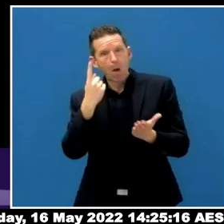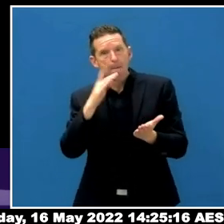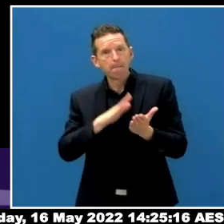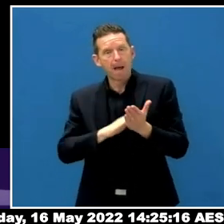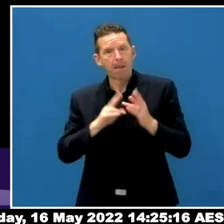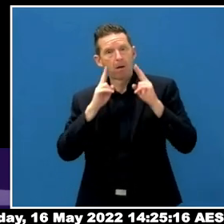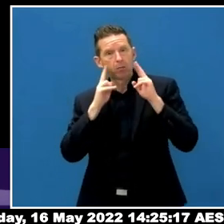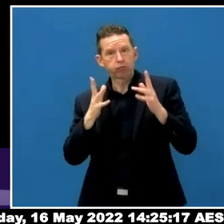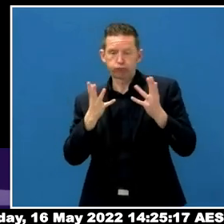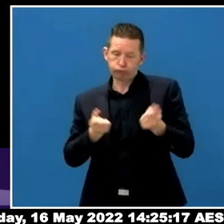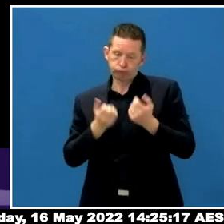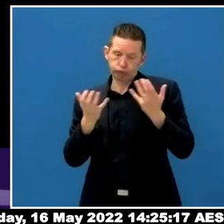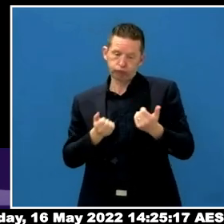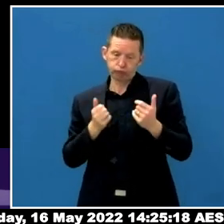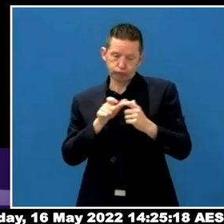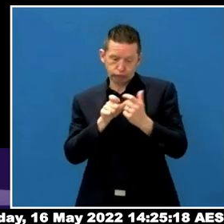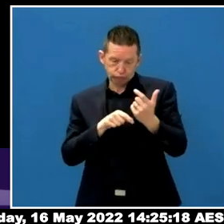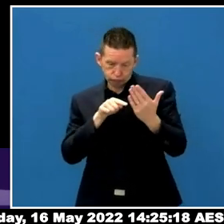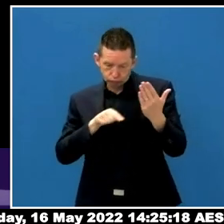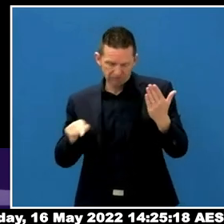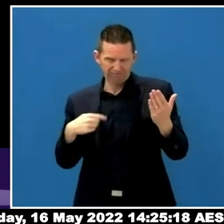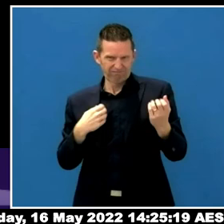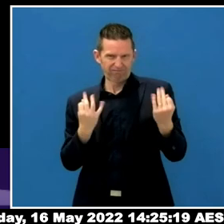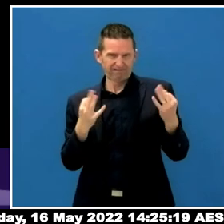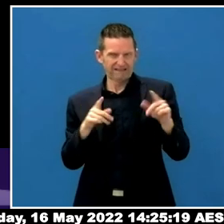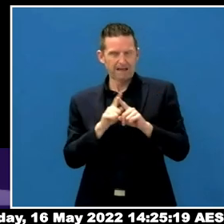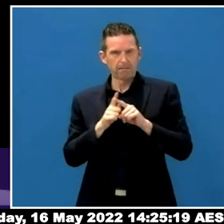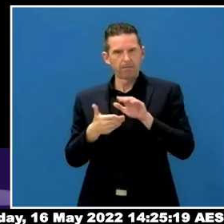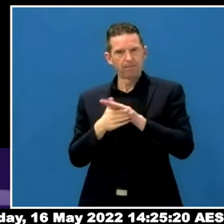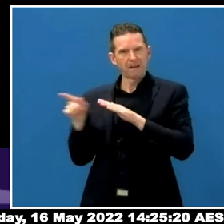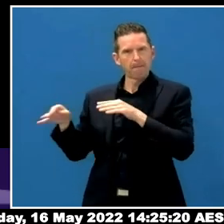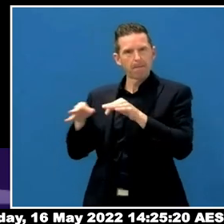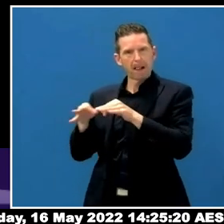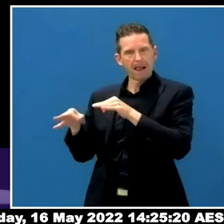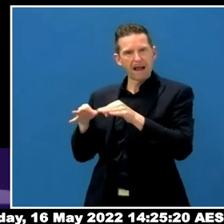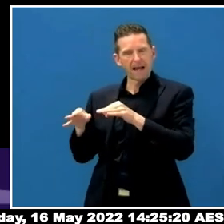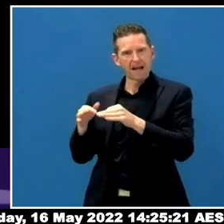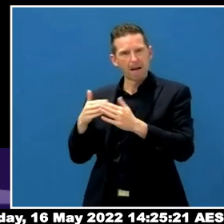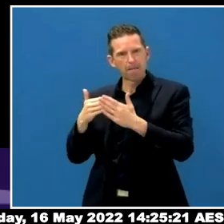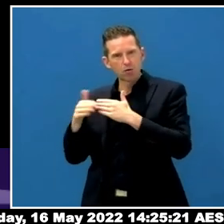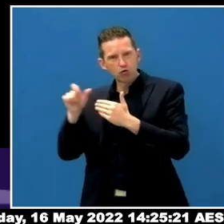manager, how the funding's been spent, where it was spent, when it was spent.